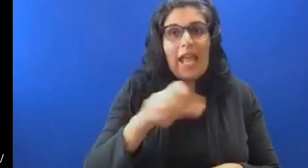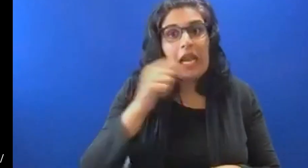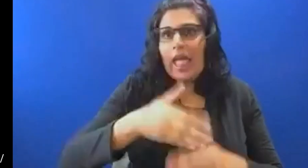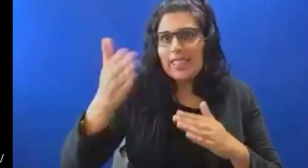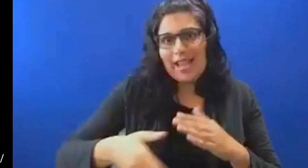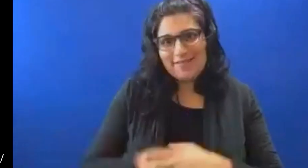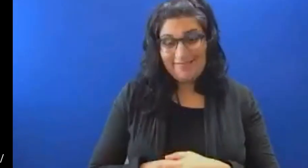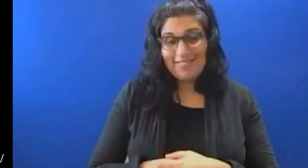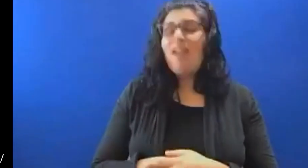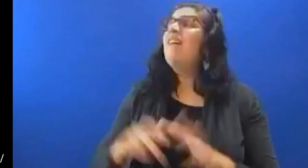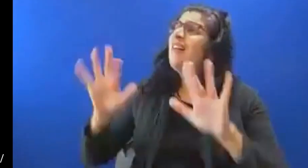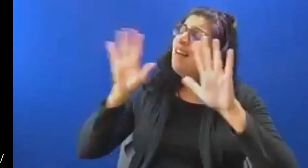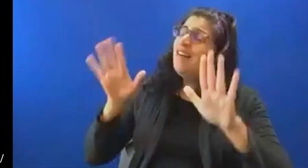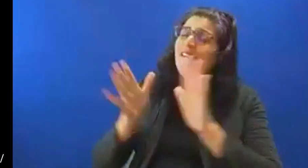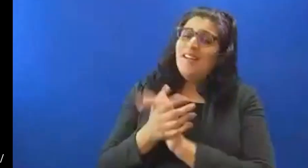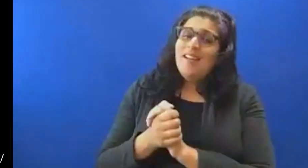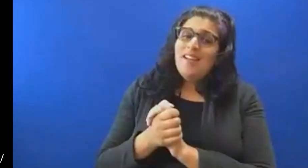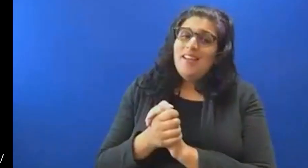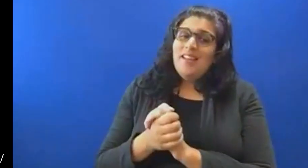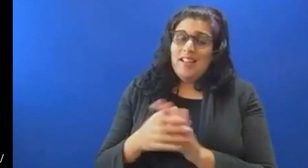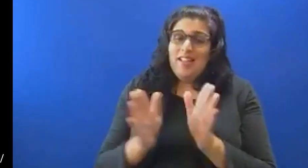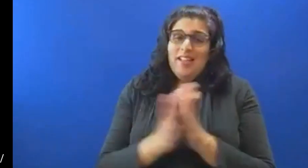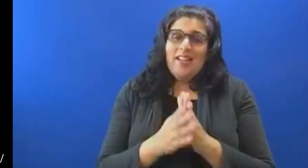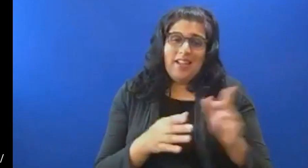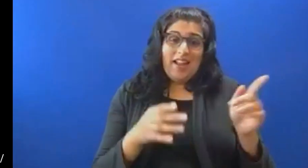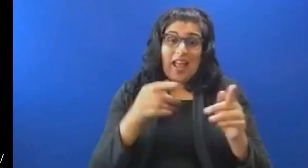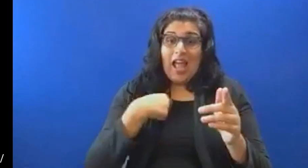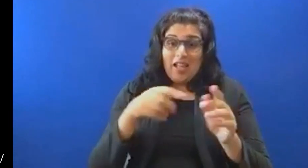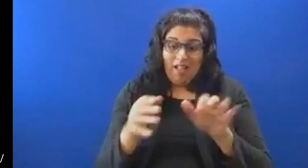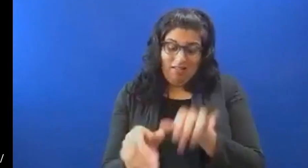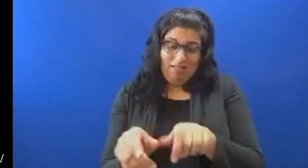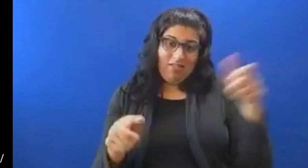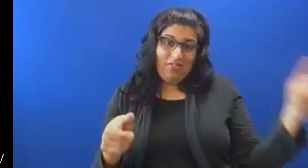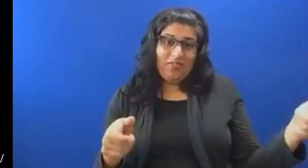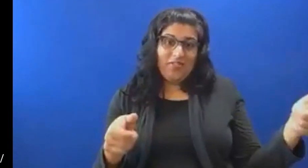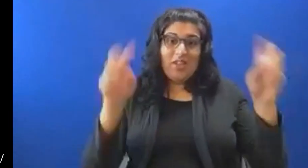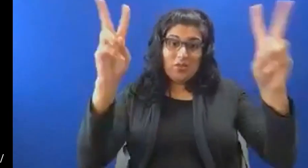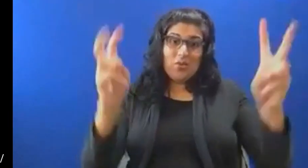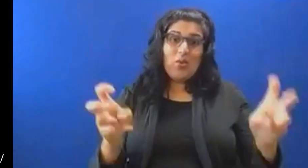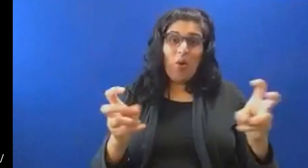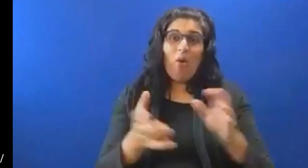And this post-it note right here is a quote that I think is a good kind of summary.